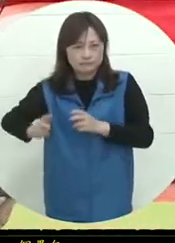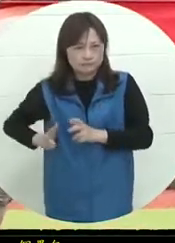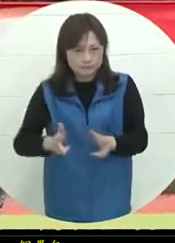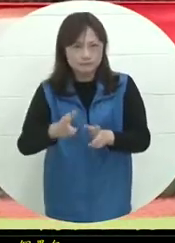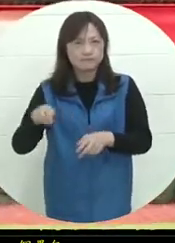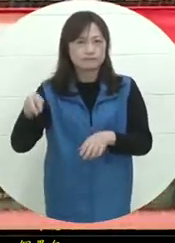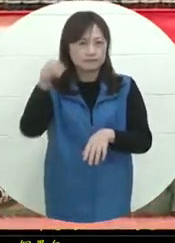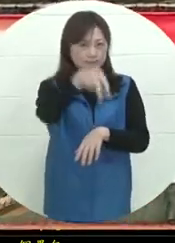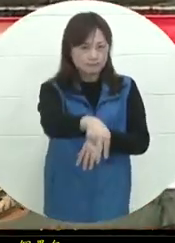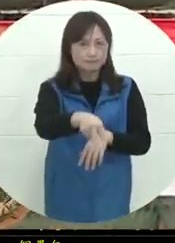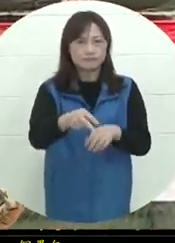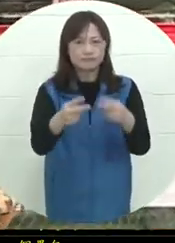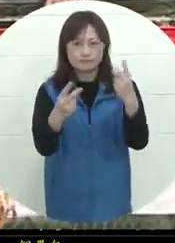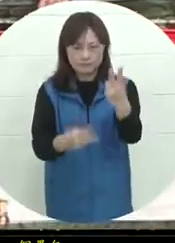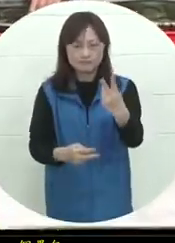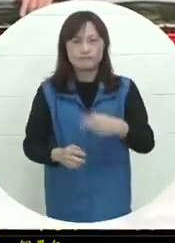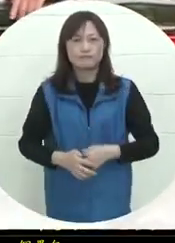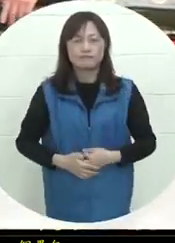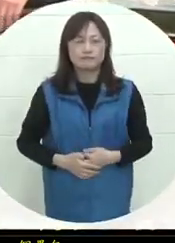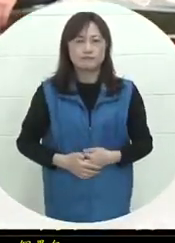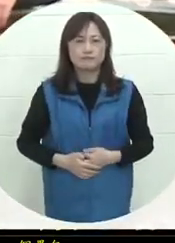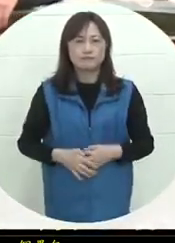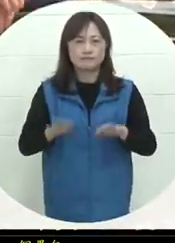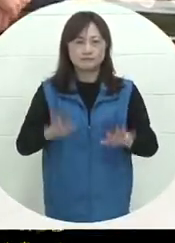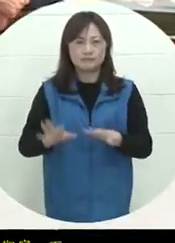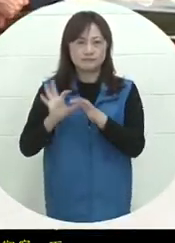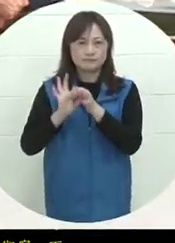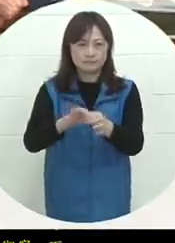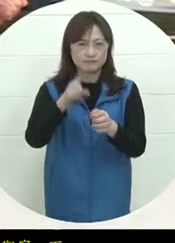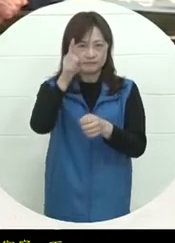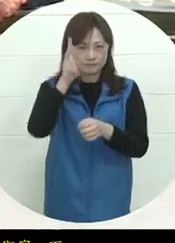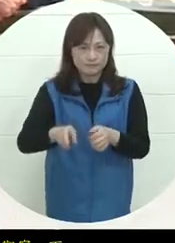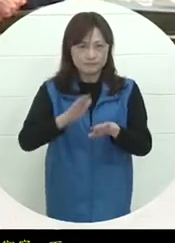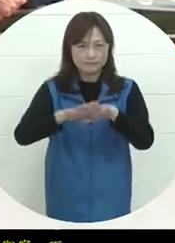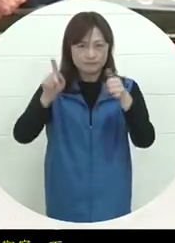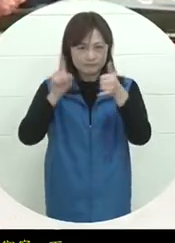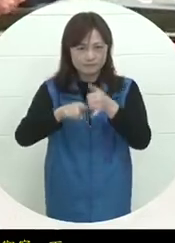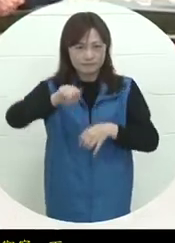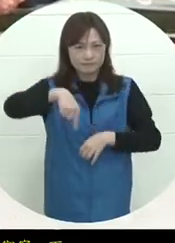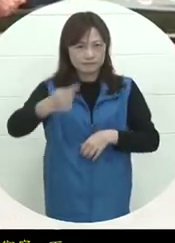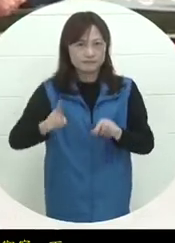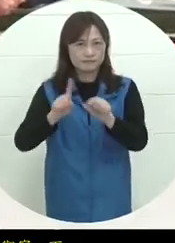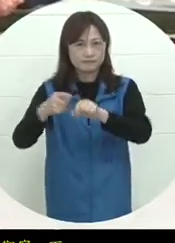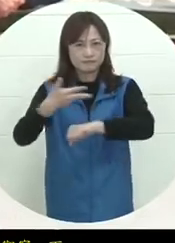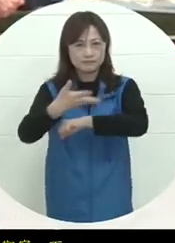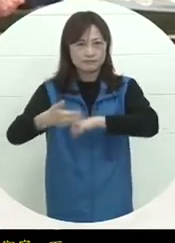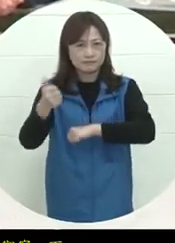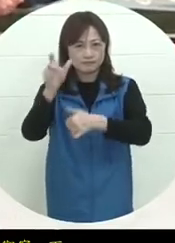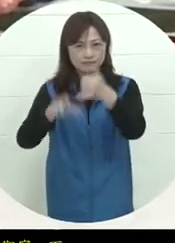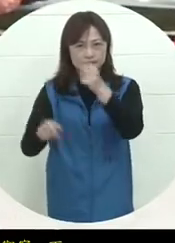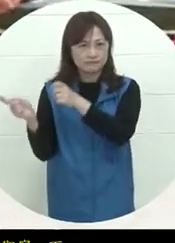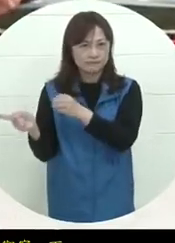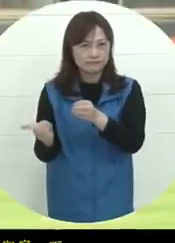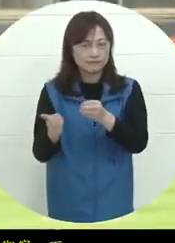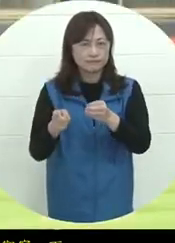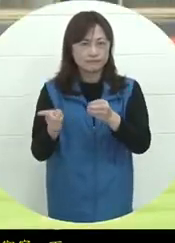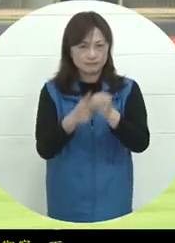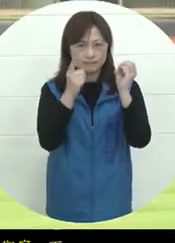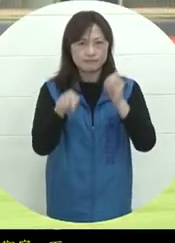base. With five outs, he hit two consecutive hits. The next batter was Nakajima Goji . Nakajima followed